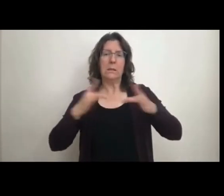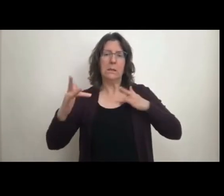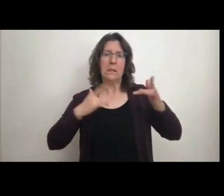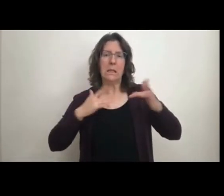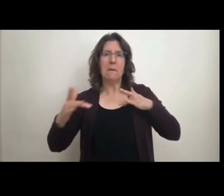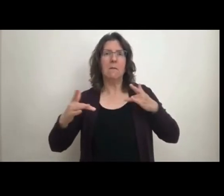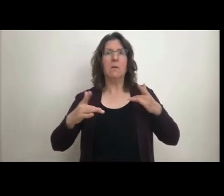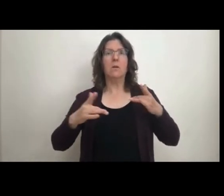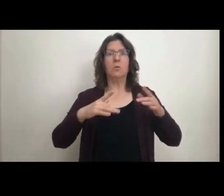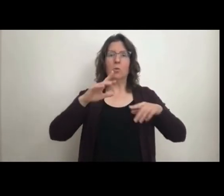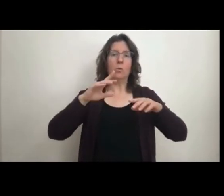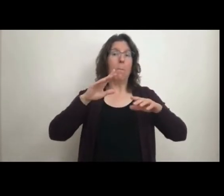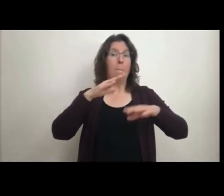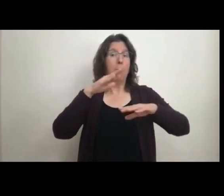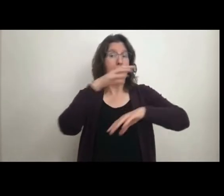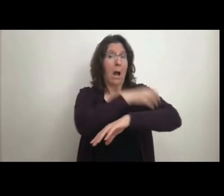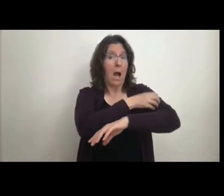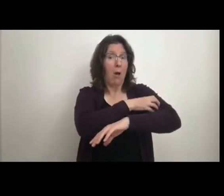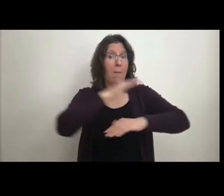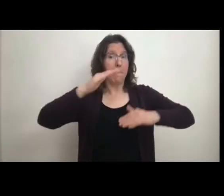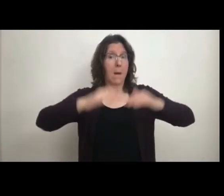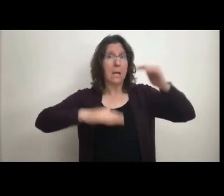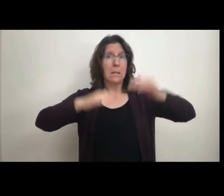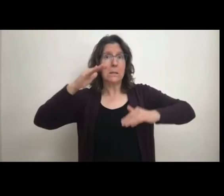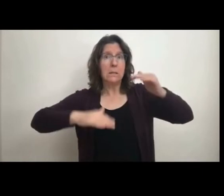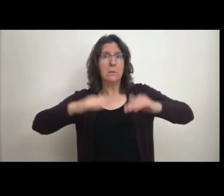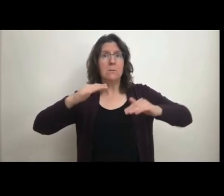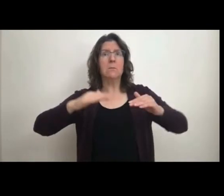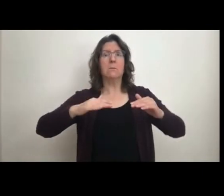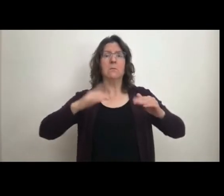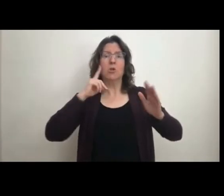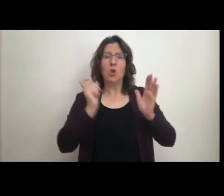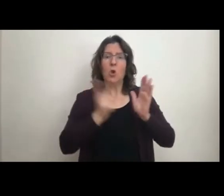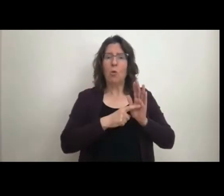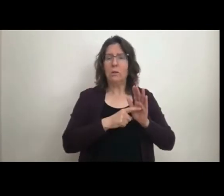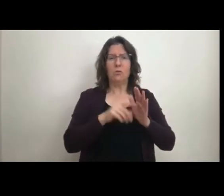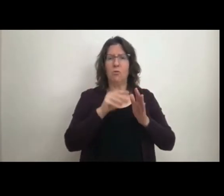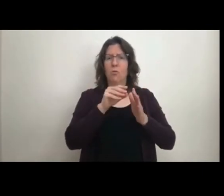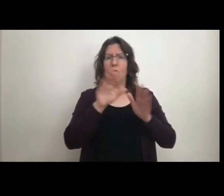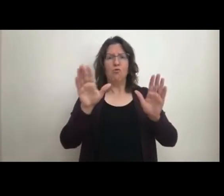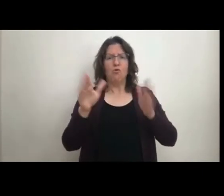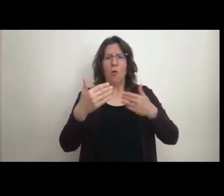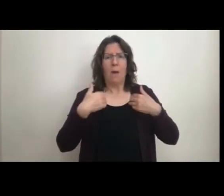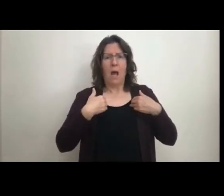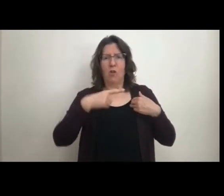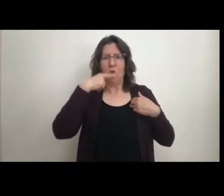they were becoming more and more aware of power imbalances.